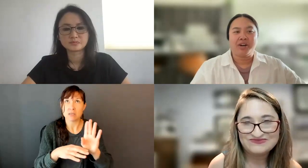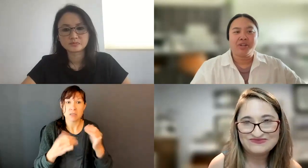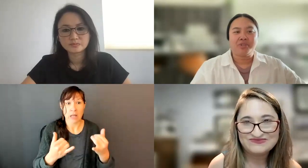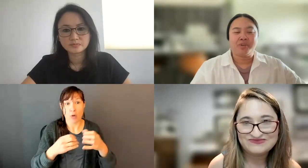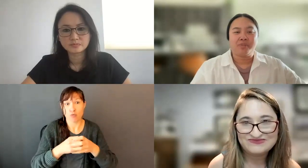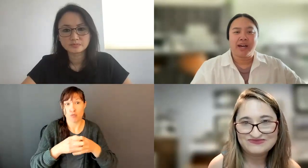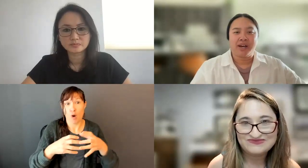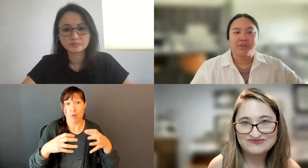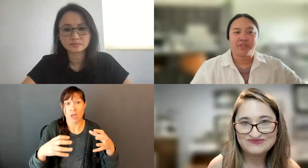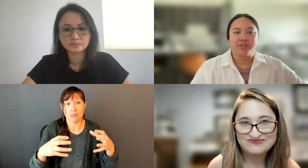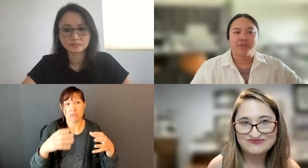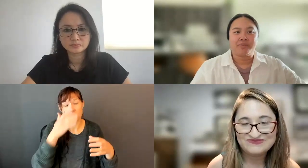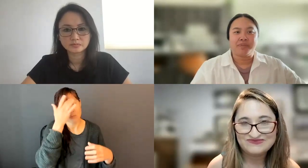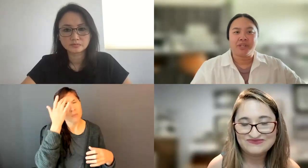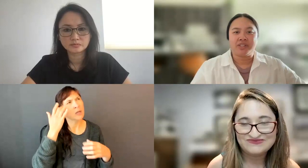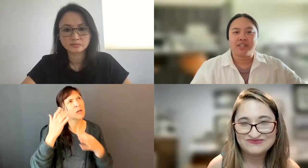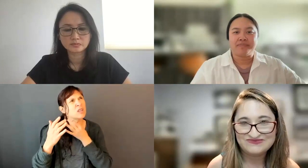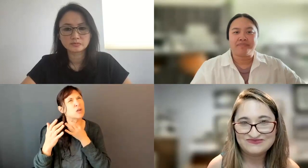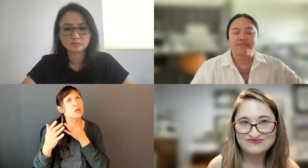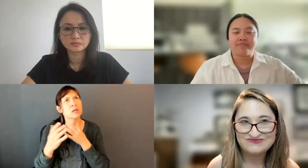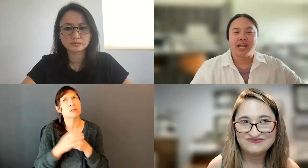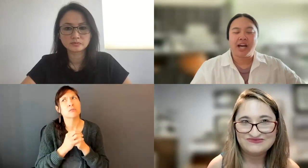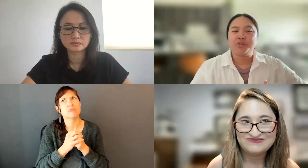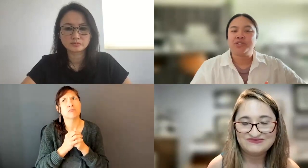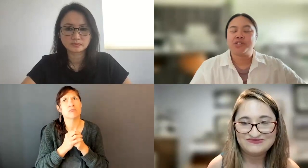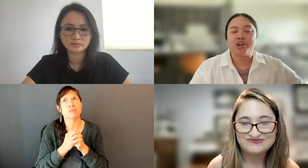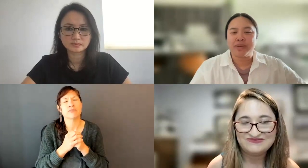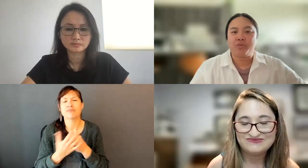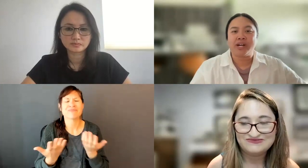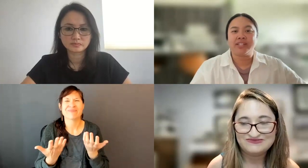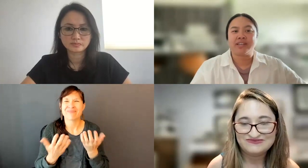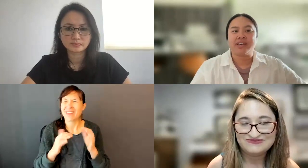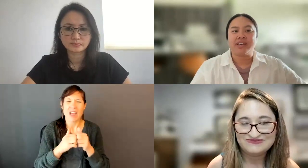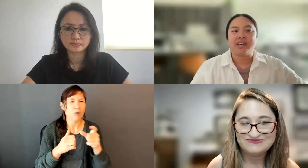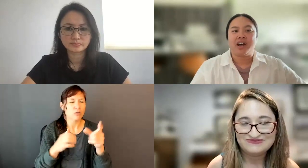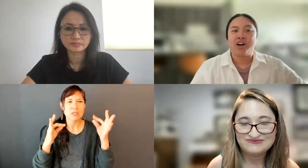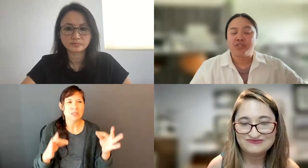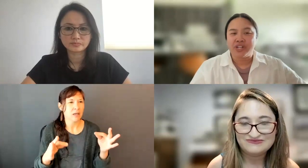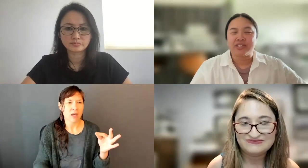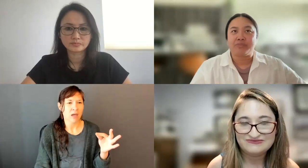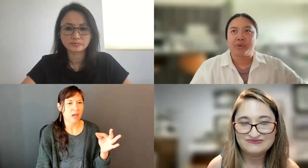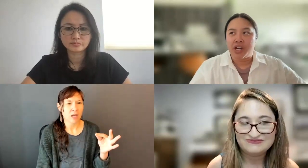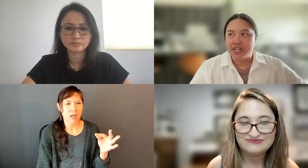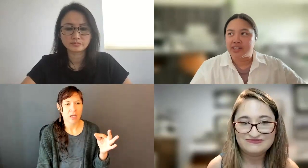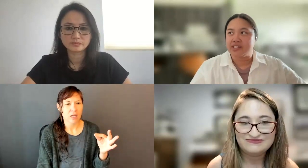how do you go about, or maybe the, how do you determine what offerings and products